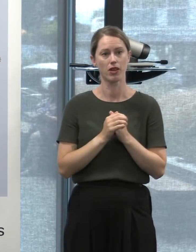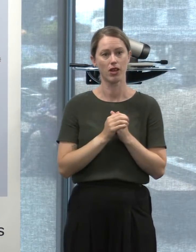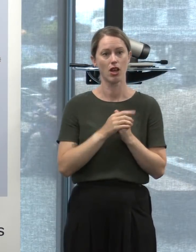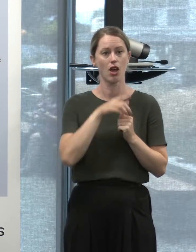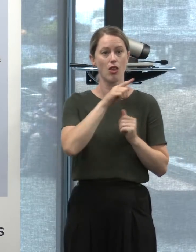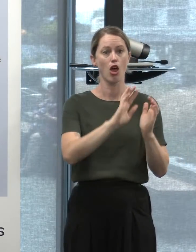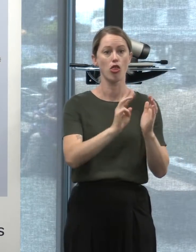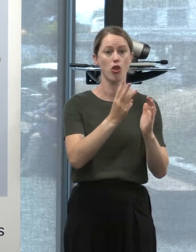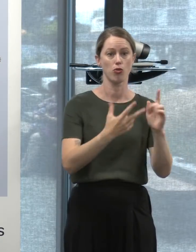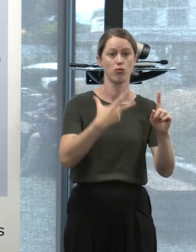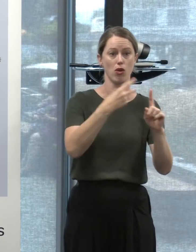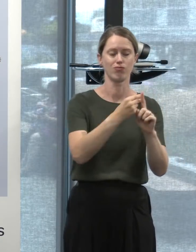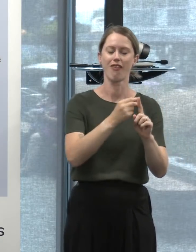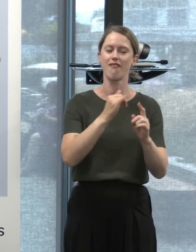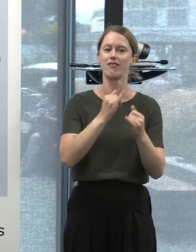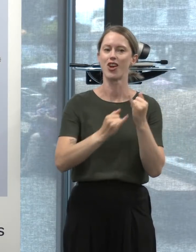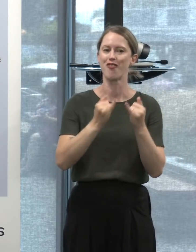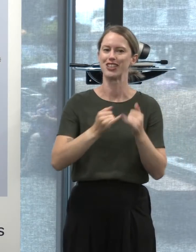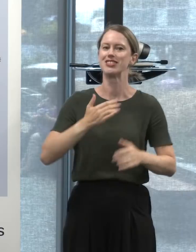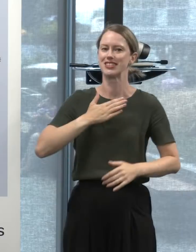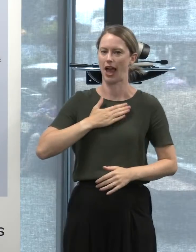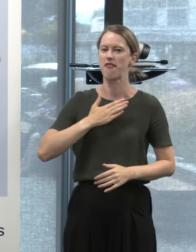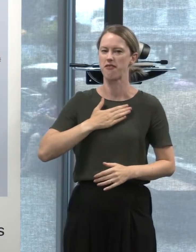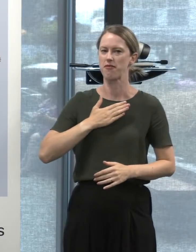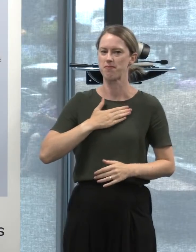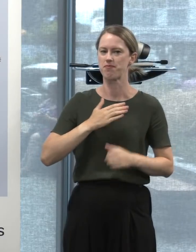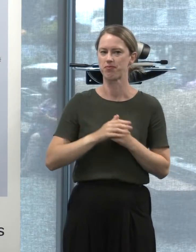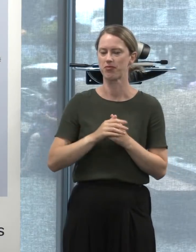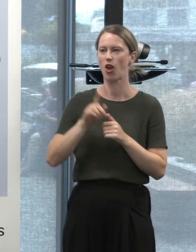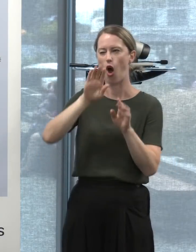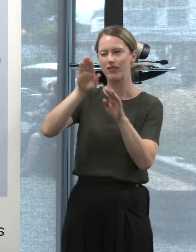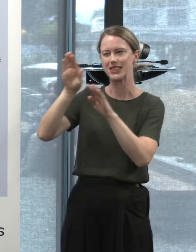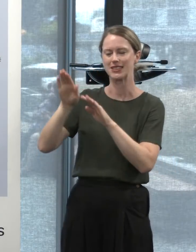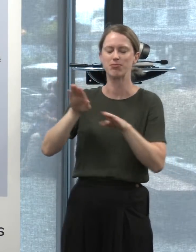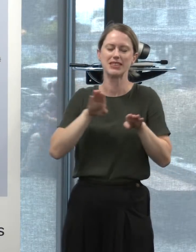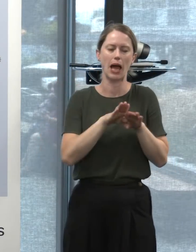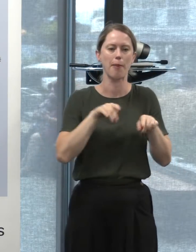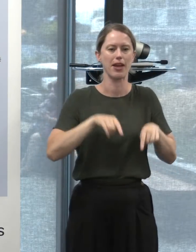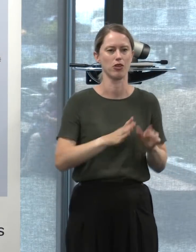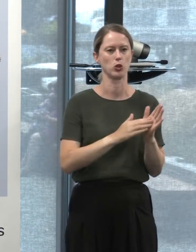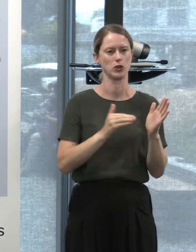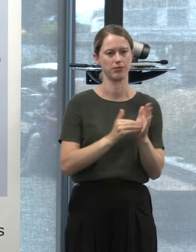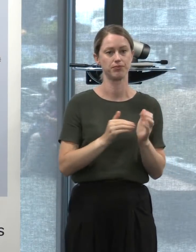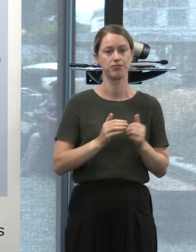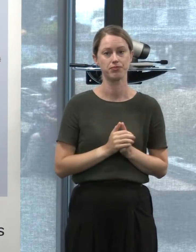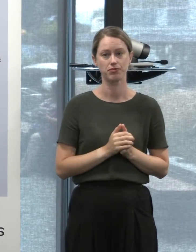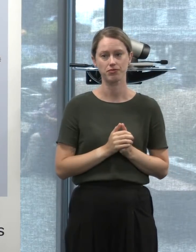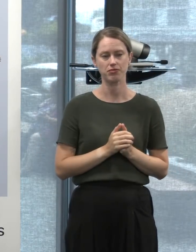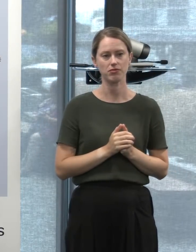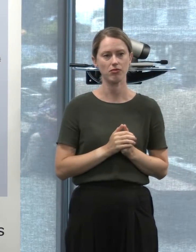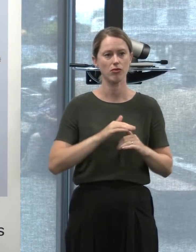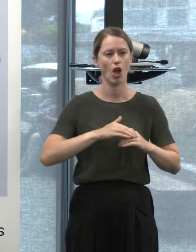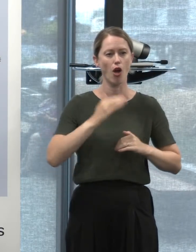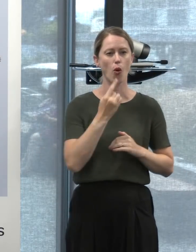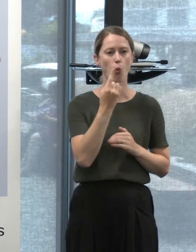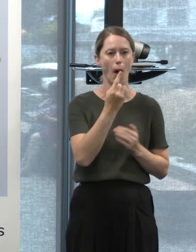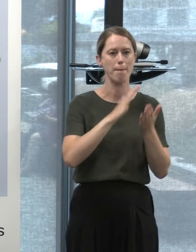We want to see the rates of vaccination increase. Finally some information on boosters and side effects. International data shows that boosters have a very good